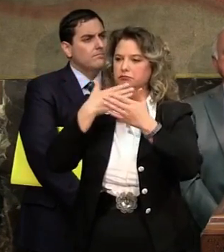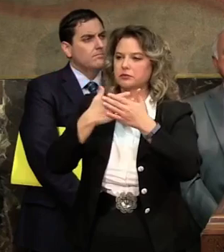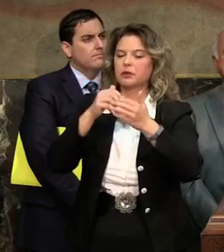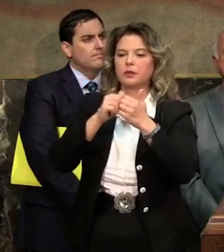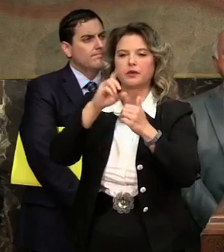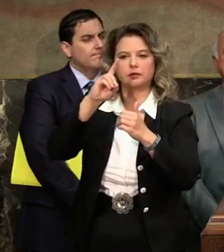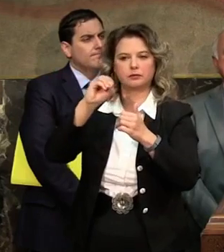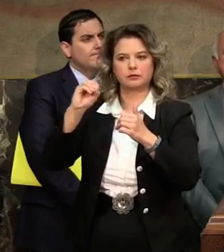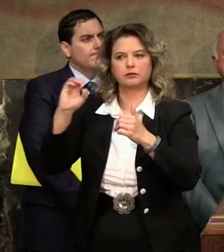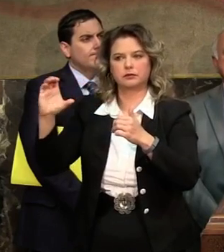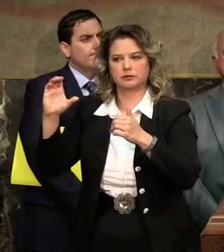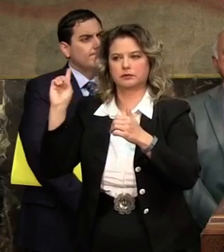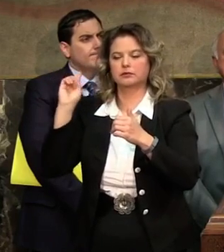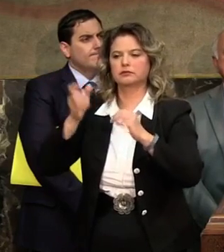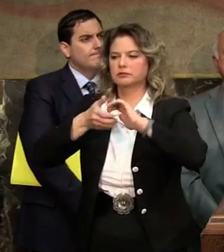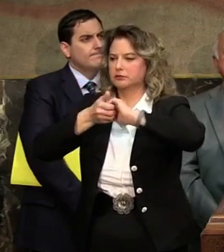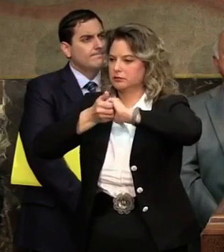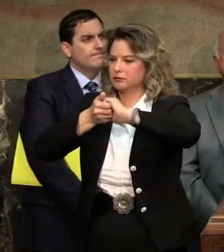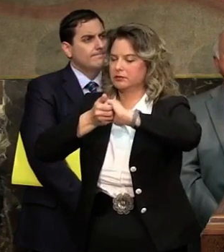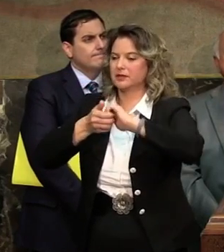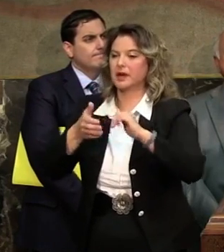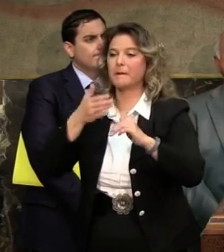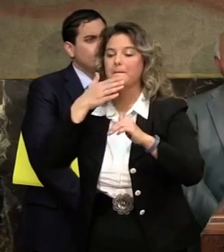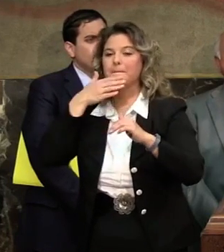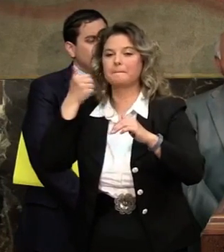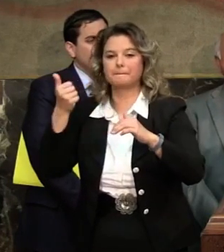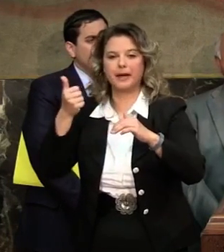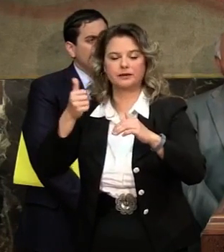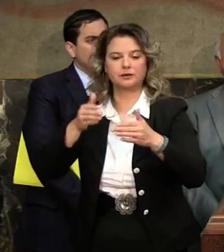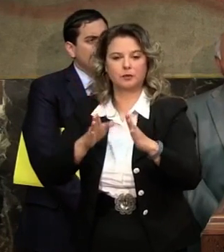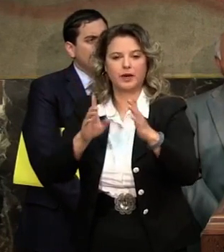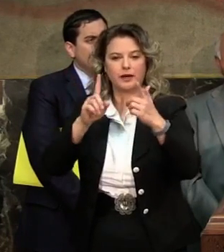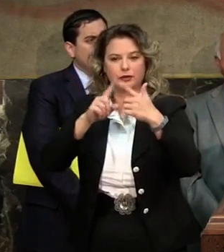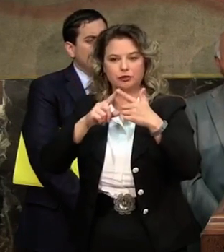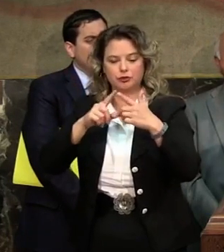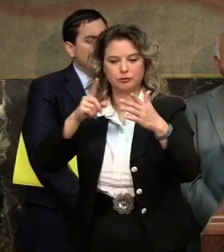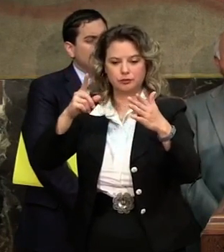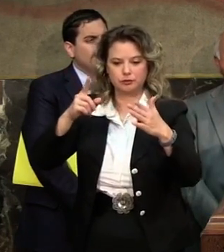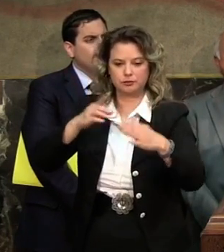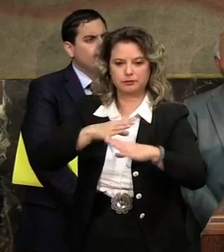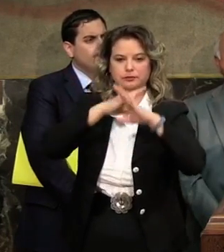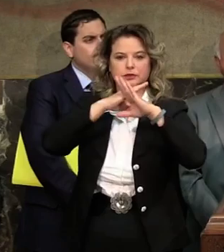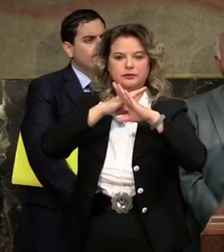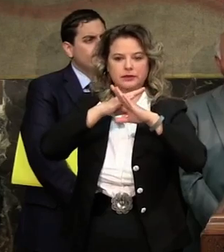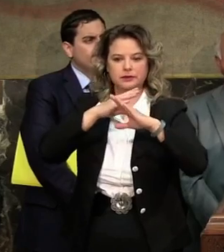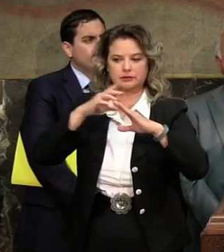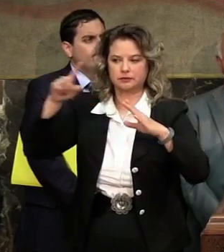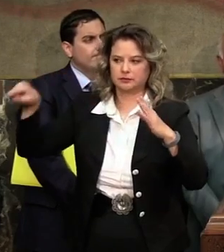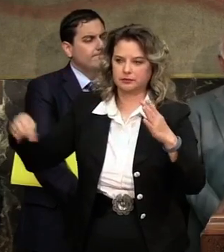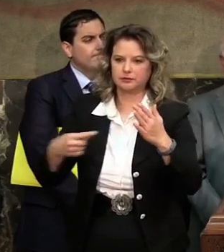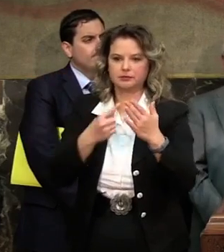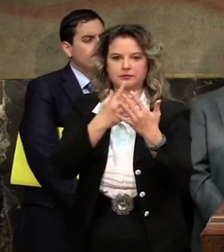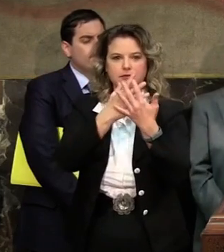because the best intervention strategies on a local level in the communities that people come from and they will return to